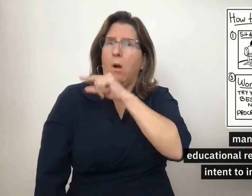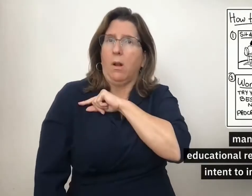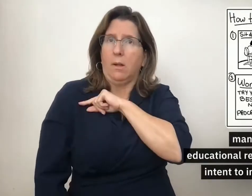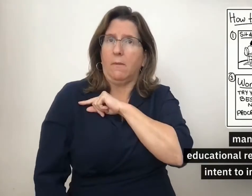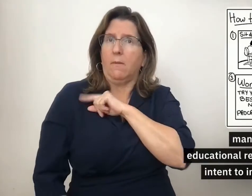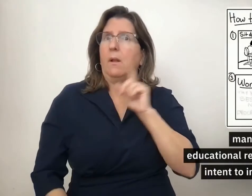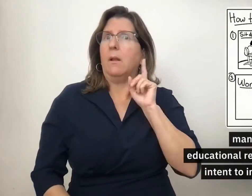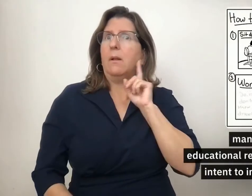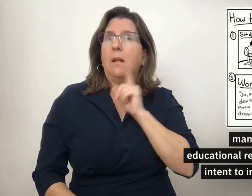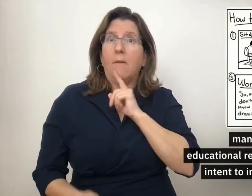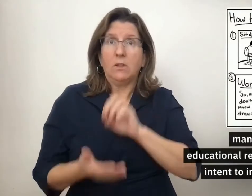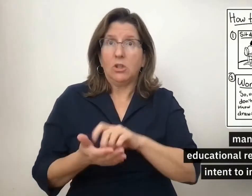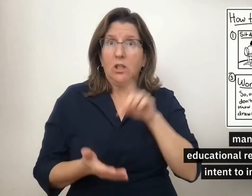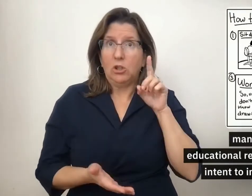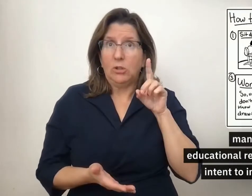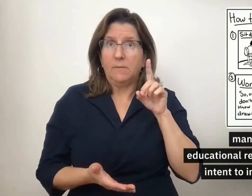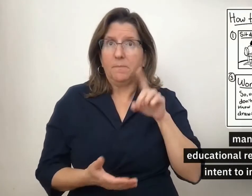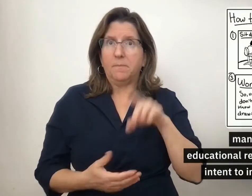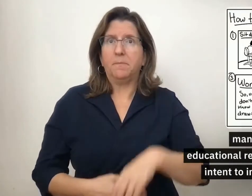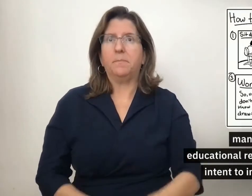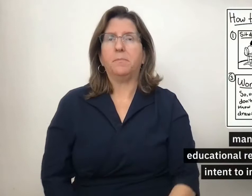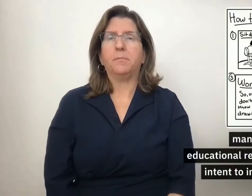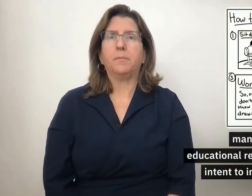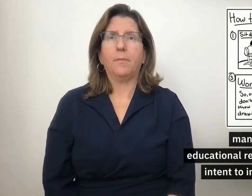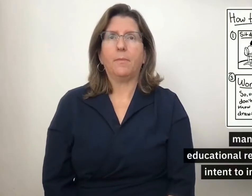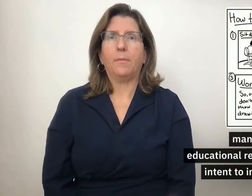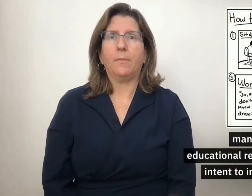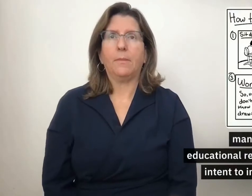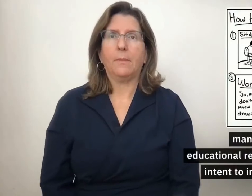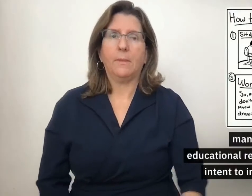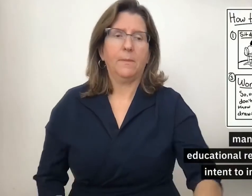with the intention to improve deaf education.